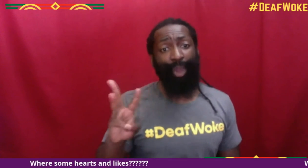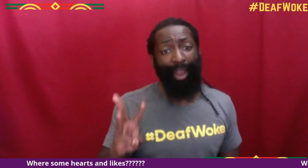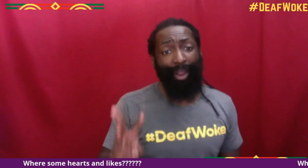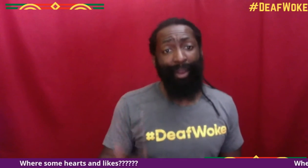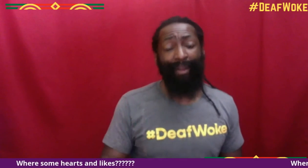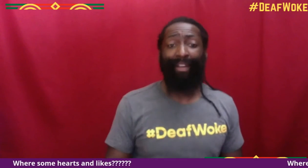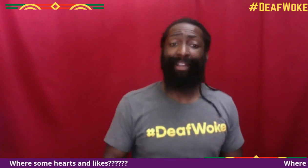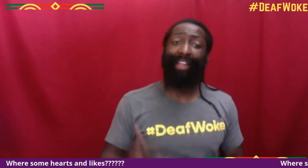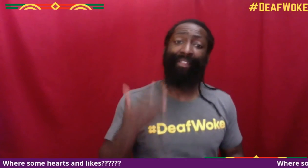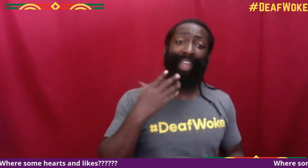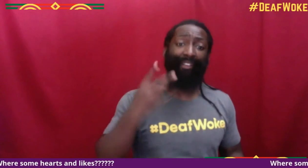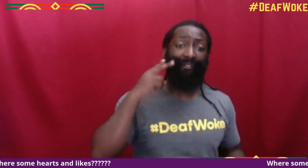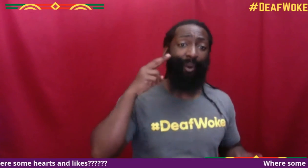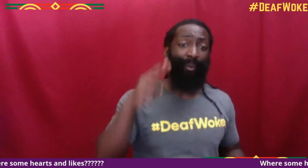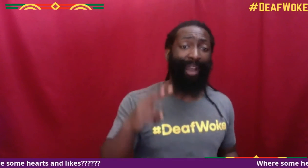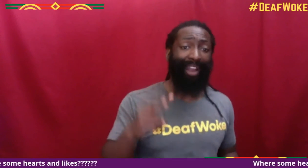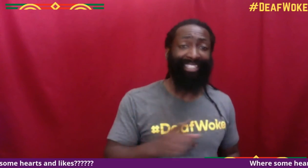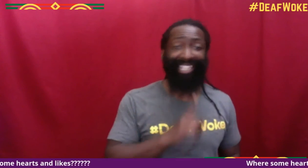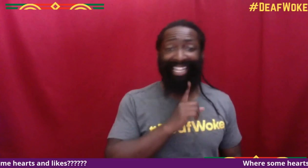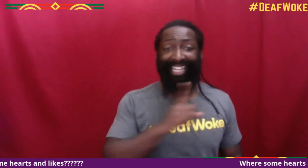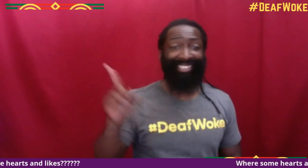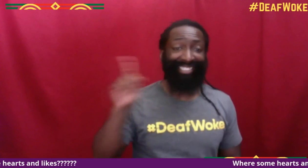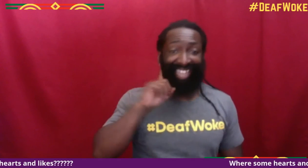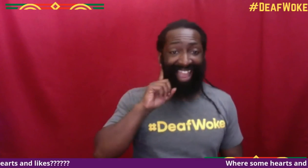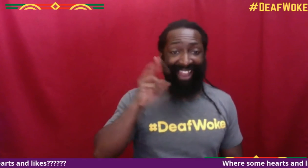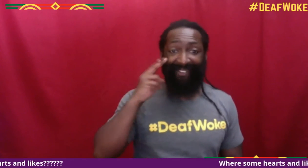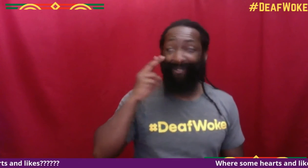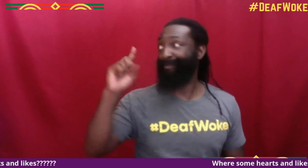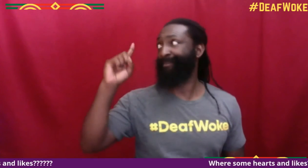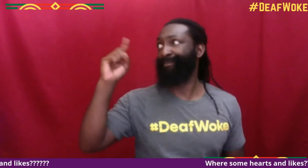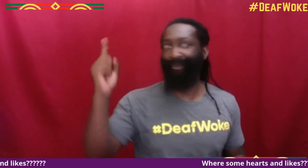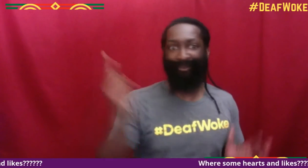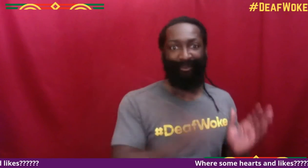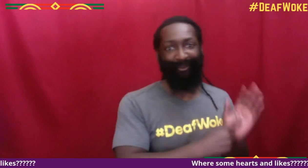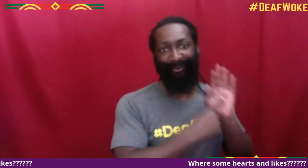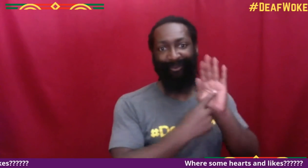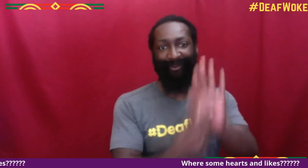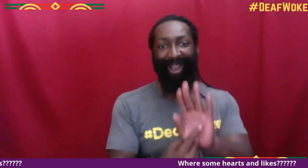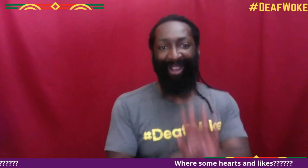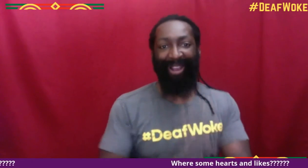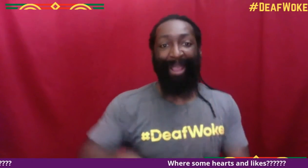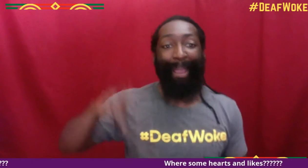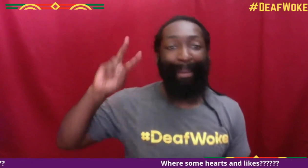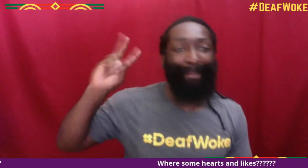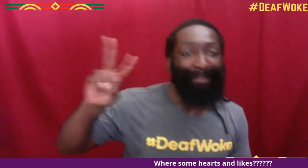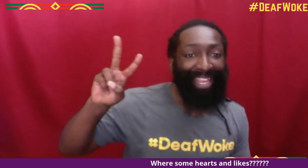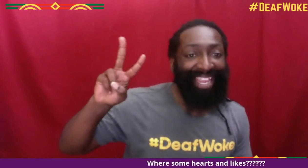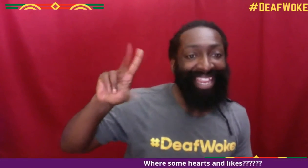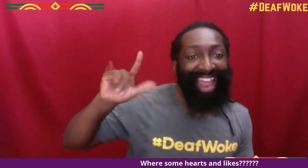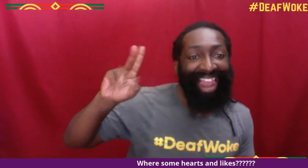also known as Purple Fire Crow. Thank you for watching "Deaf Woke".